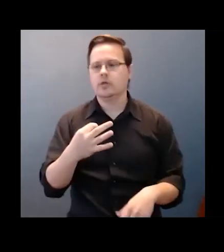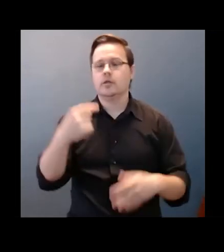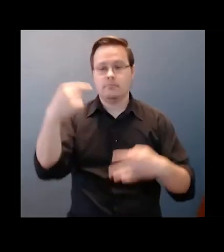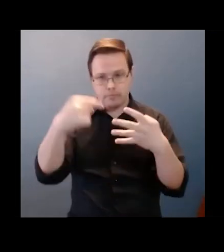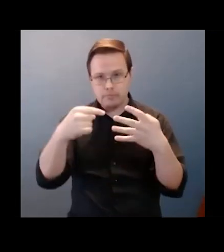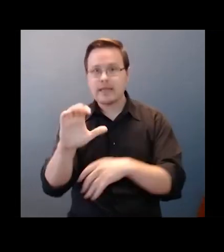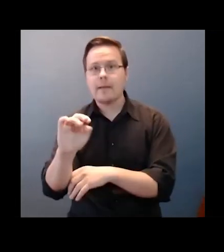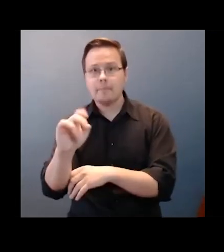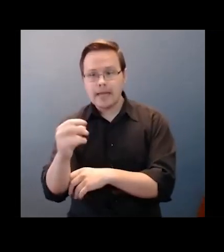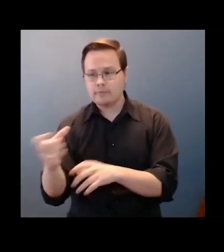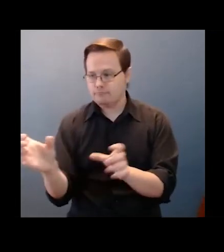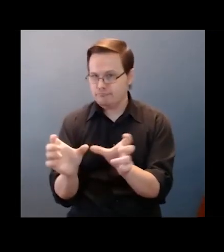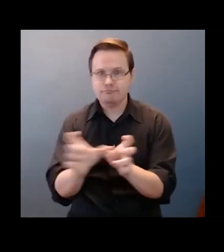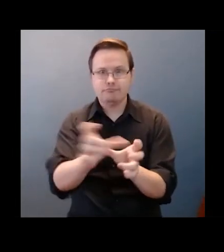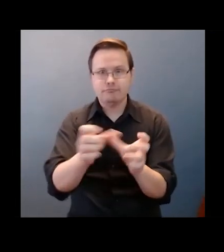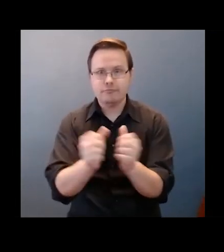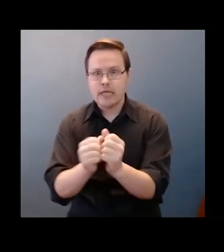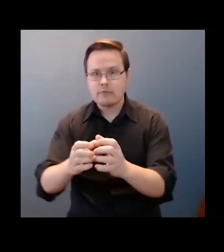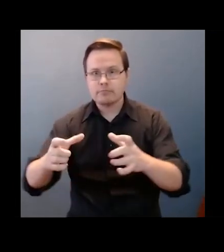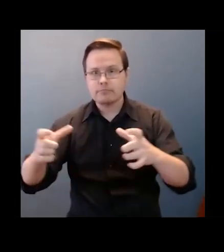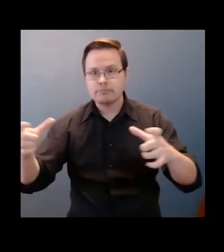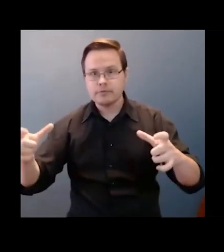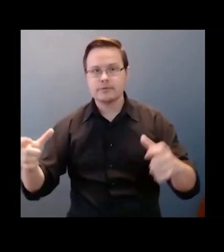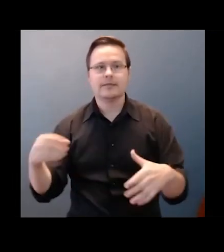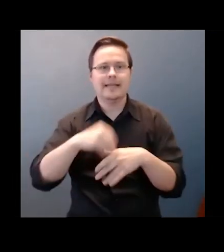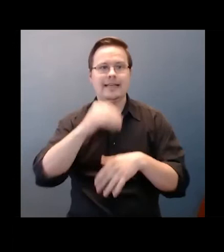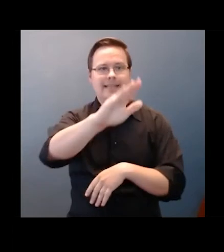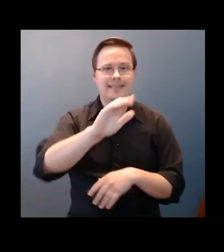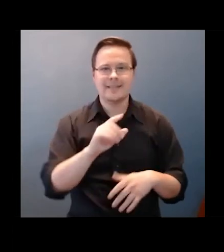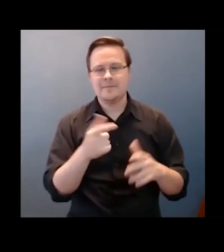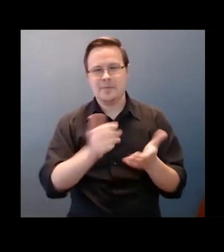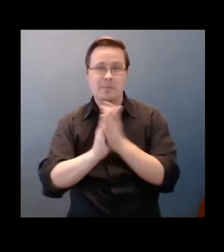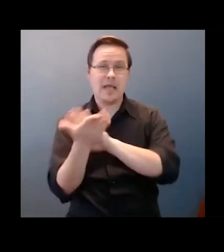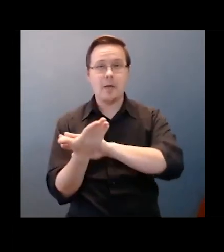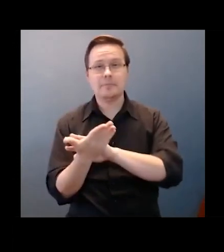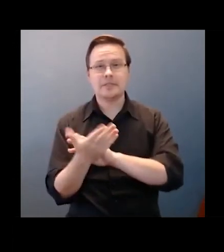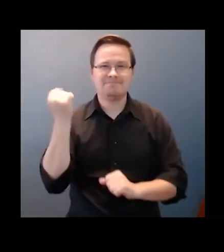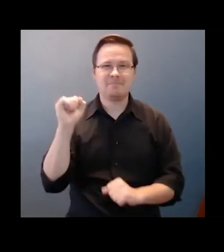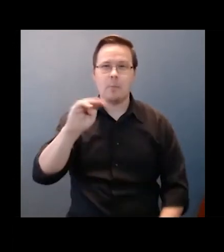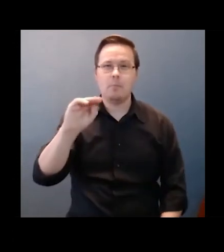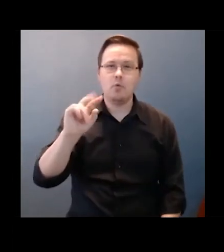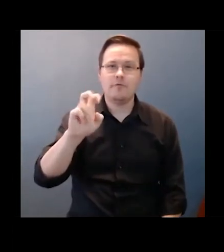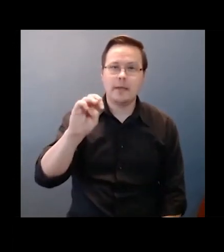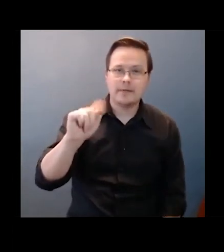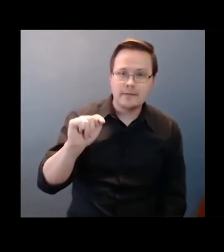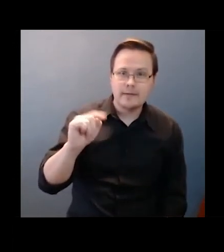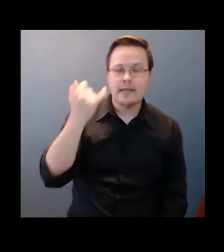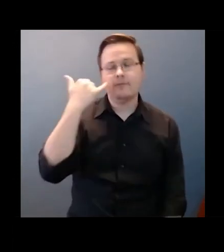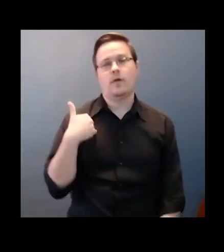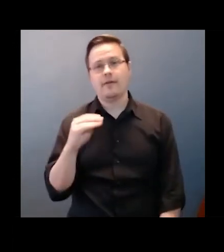and those campaigns and campaigns and campaigns coming together, equal in Lake us chalkboard diagram here, a movement.